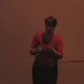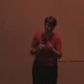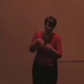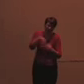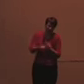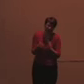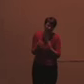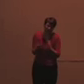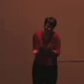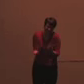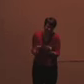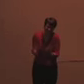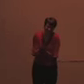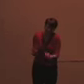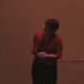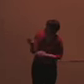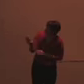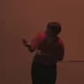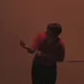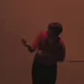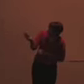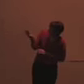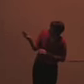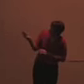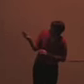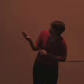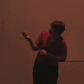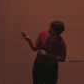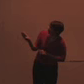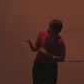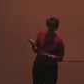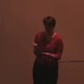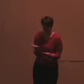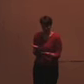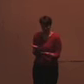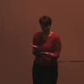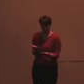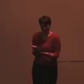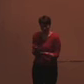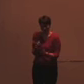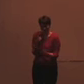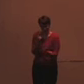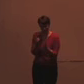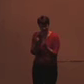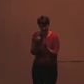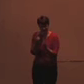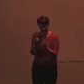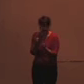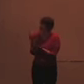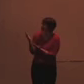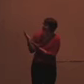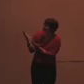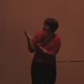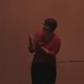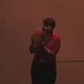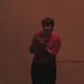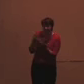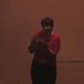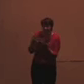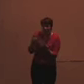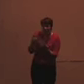But here, I hope you can see this very tint, gray inside,